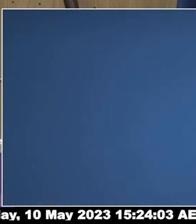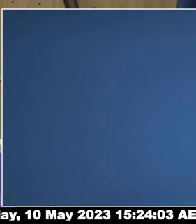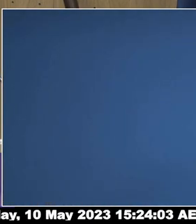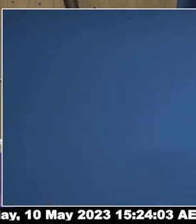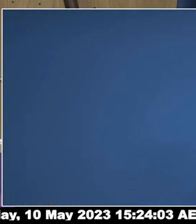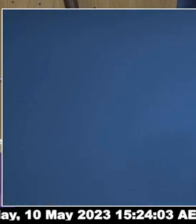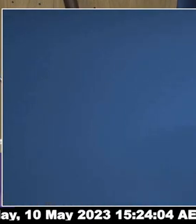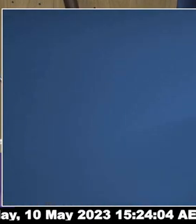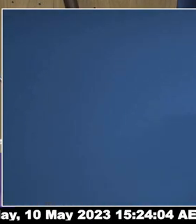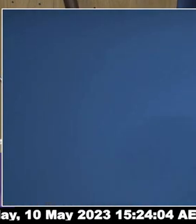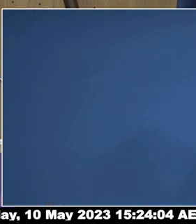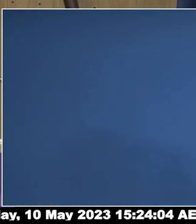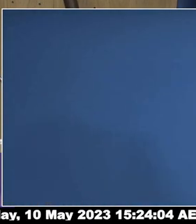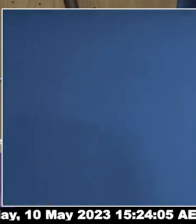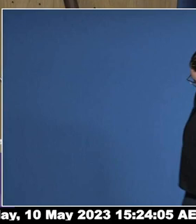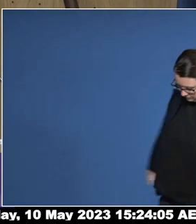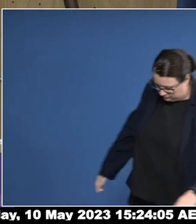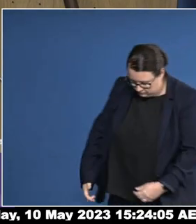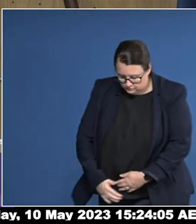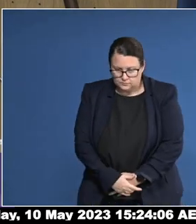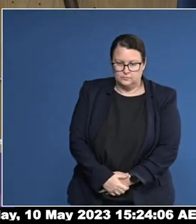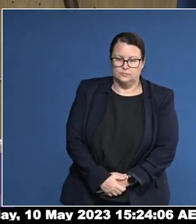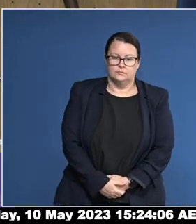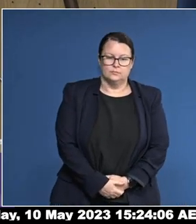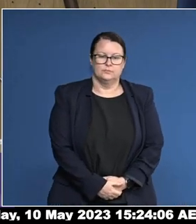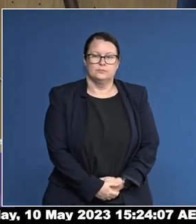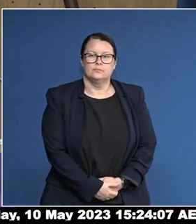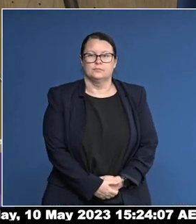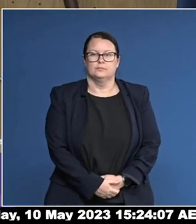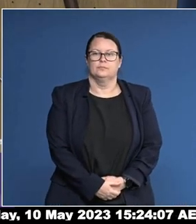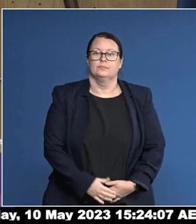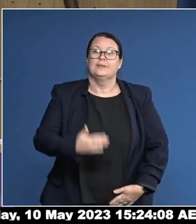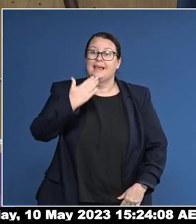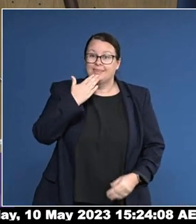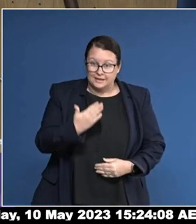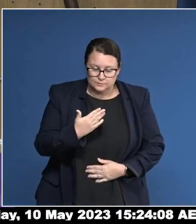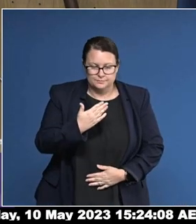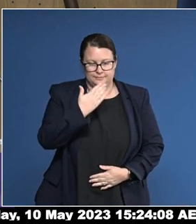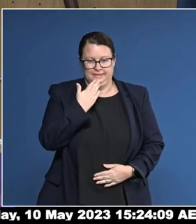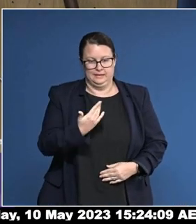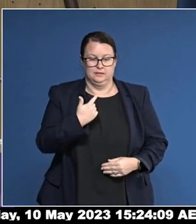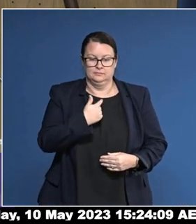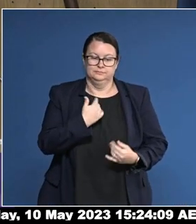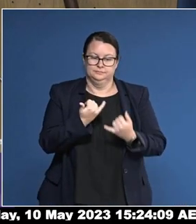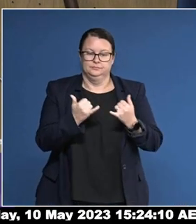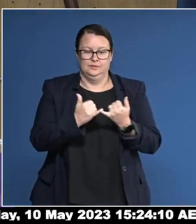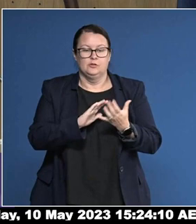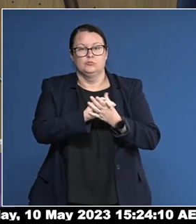COMMISSIONER McEWIN: Thank you Ms Raine. We're very grateful that you've come to provide us with your evidence and for the